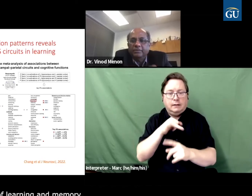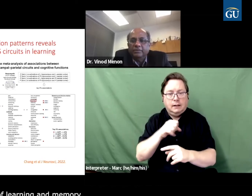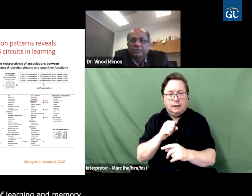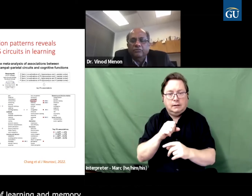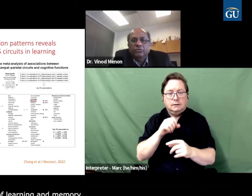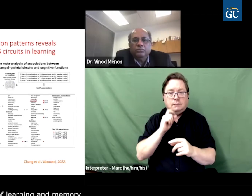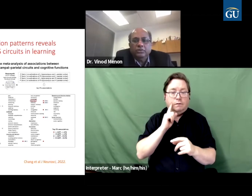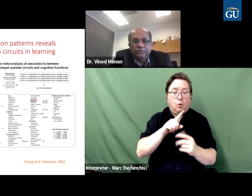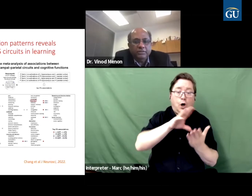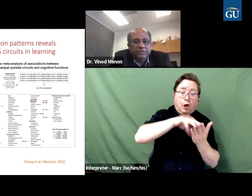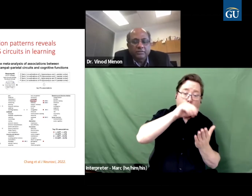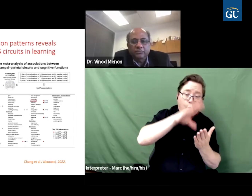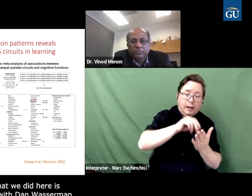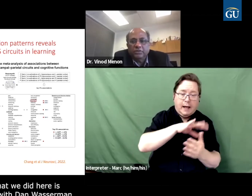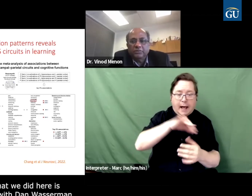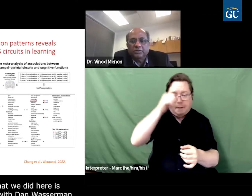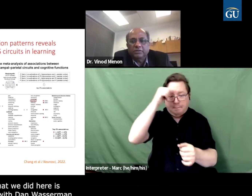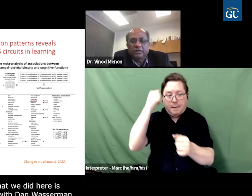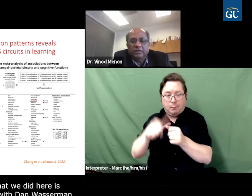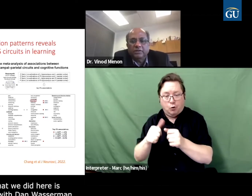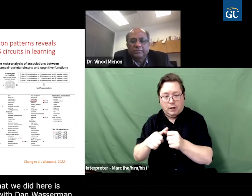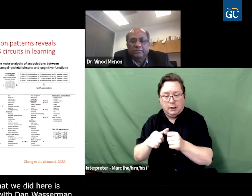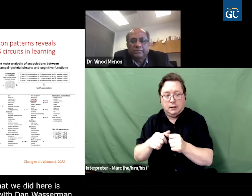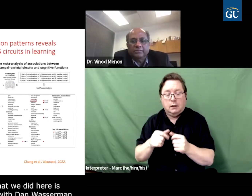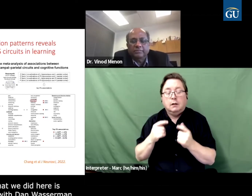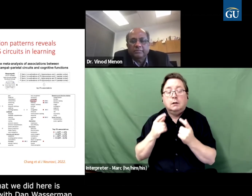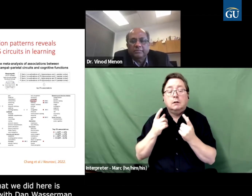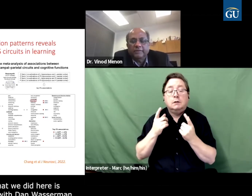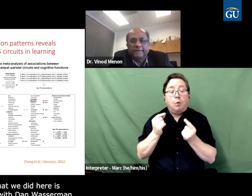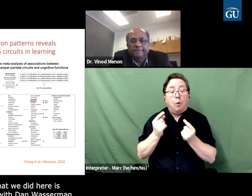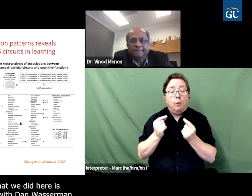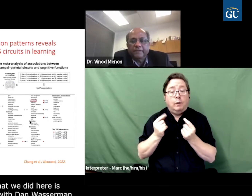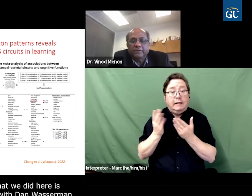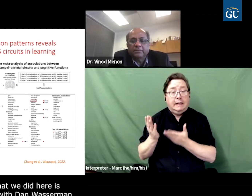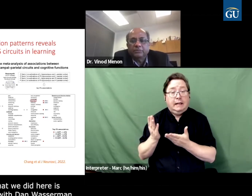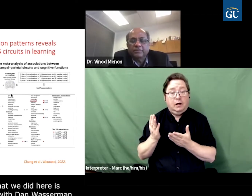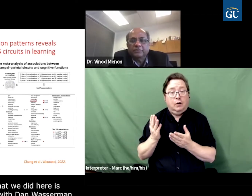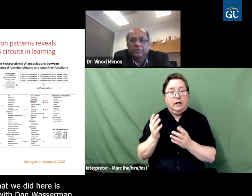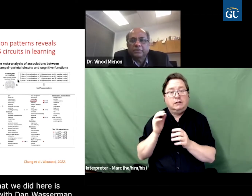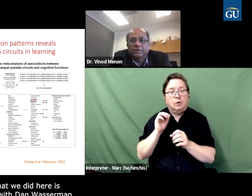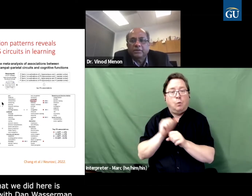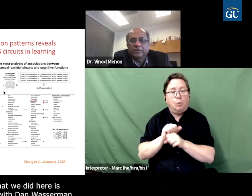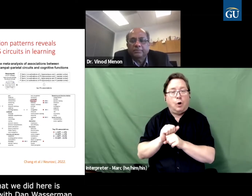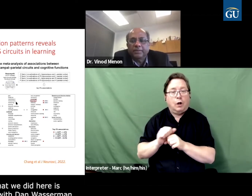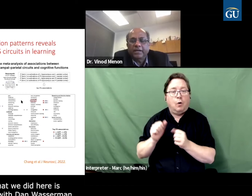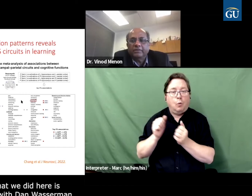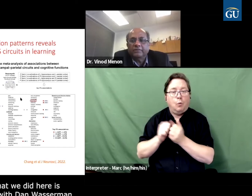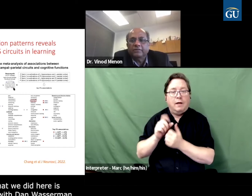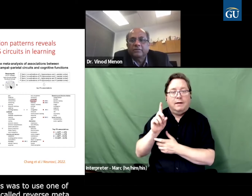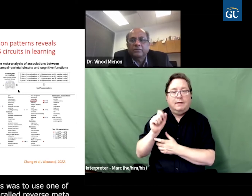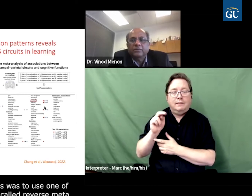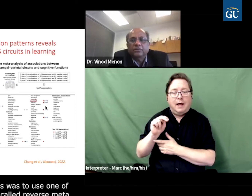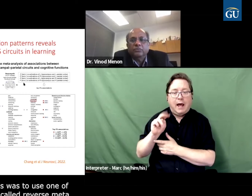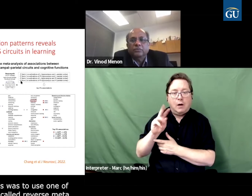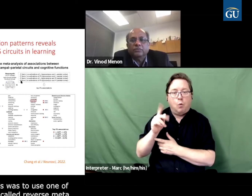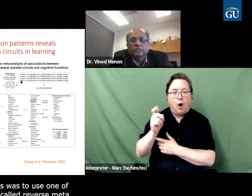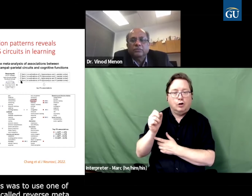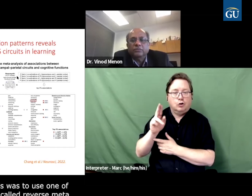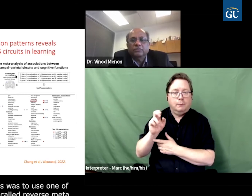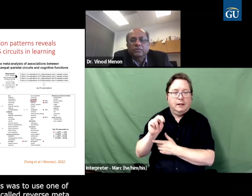and memory so what we did here is working with um